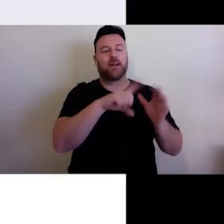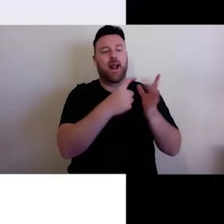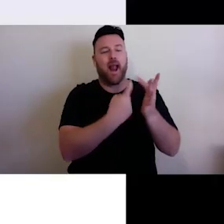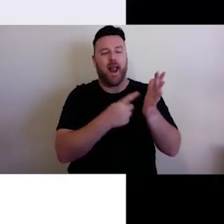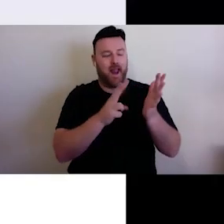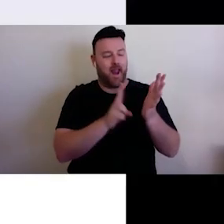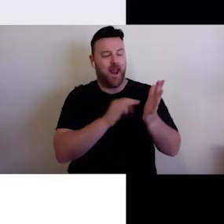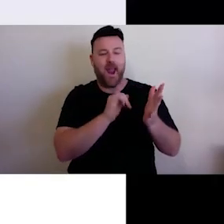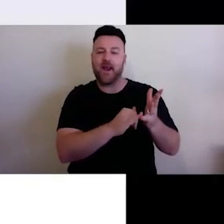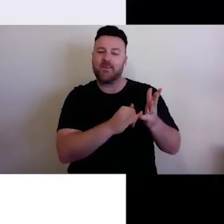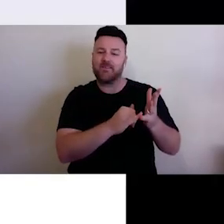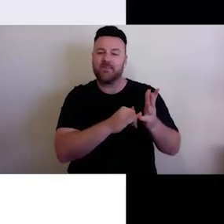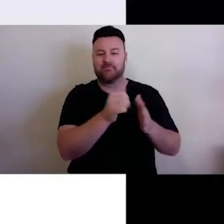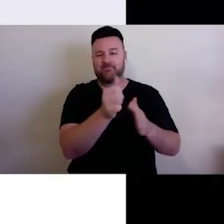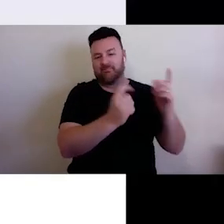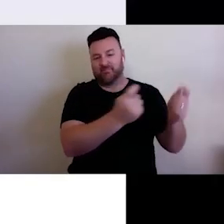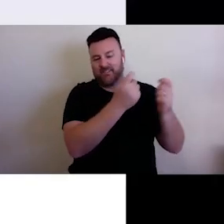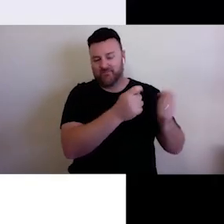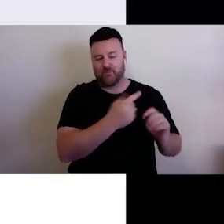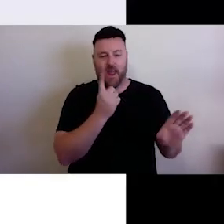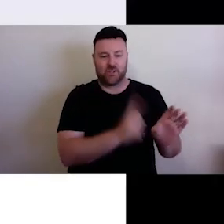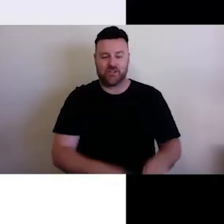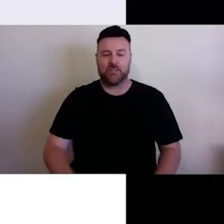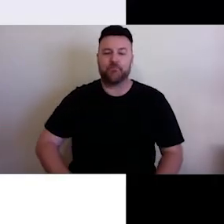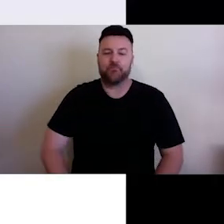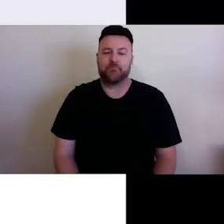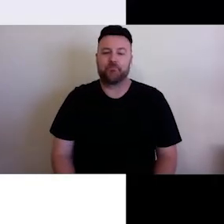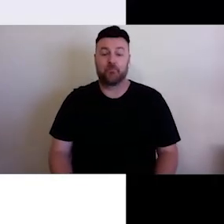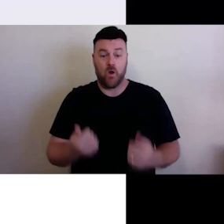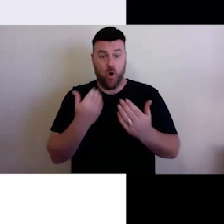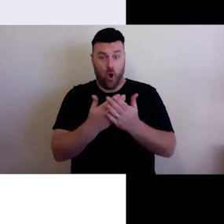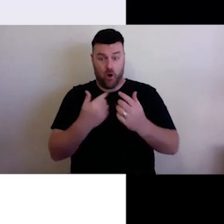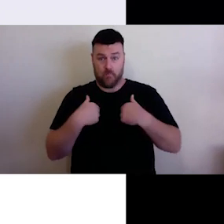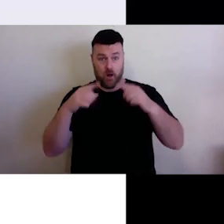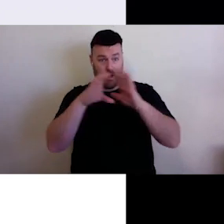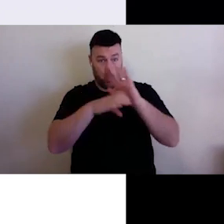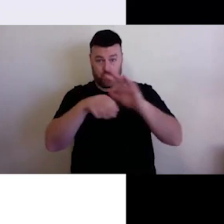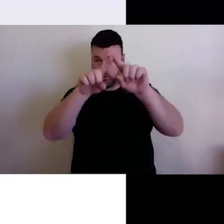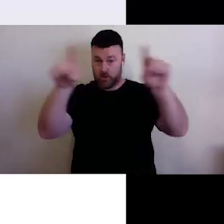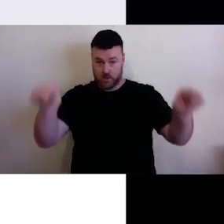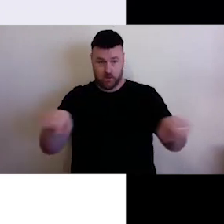last year. I'm showing on screen a picture of my team, who I miss,